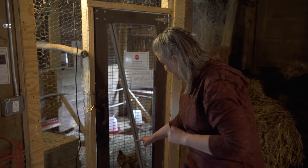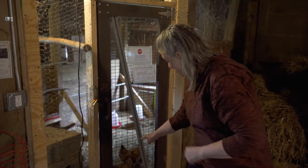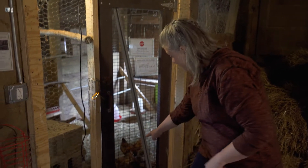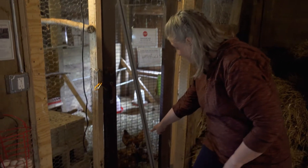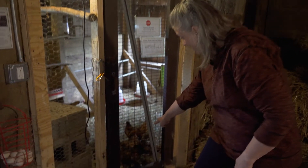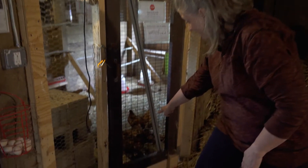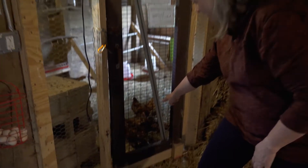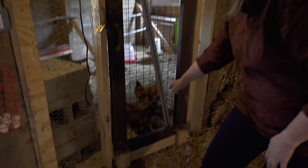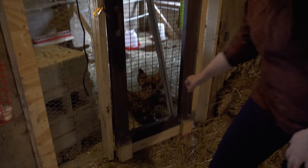Look at what's over here.